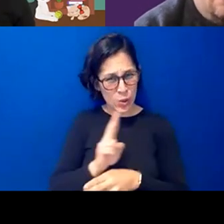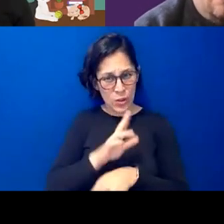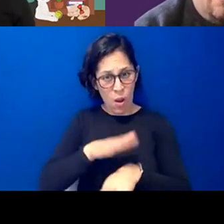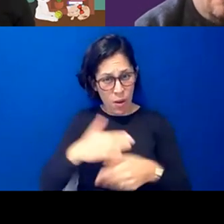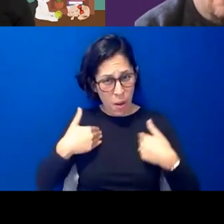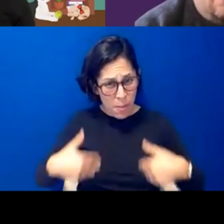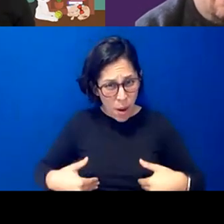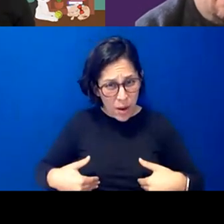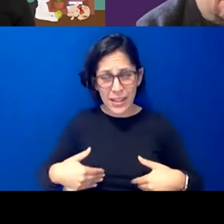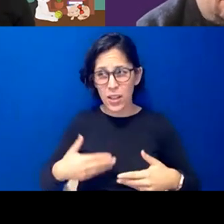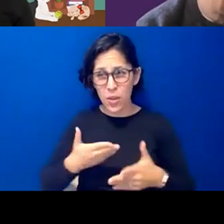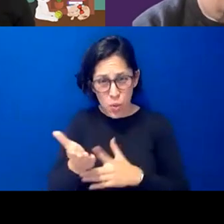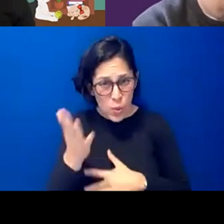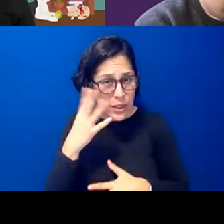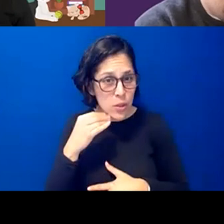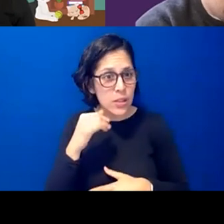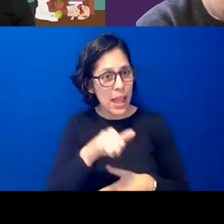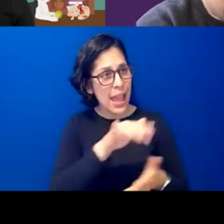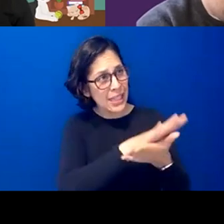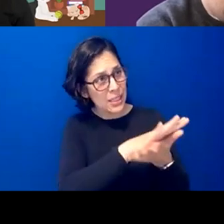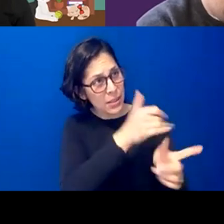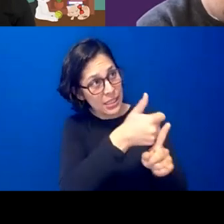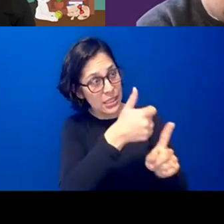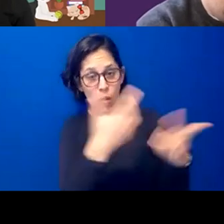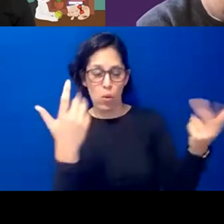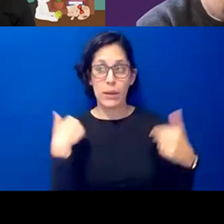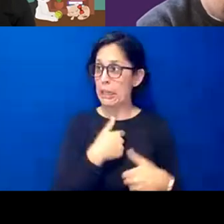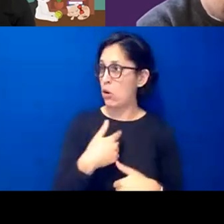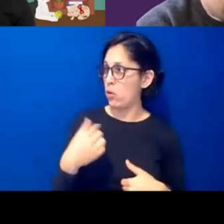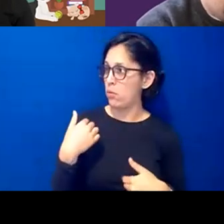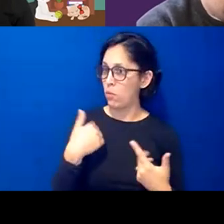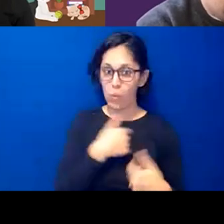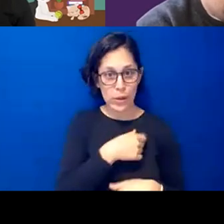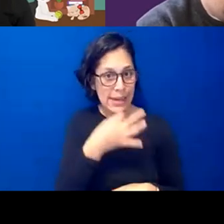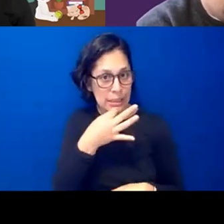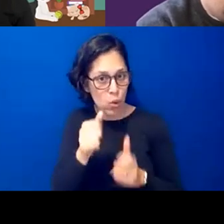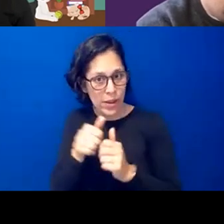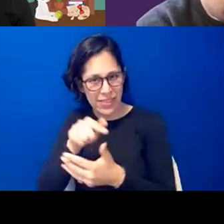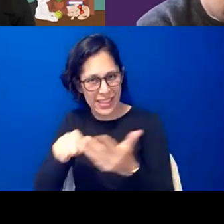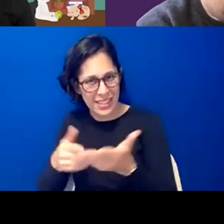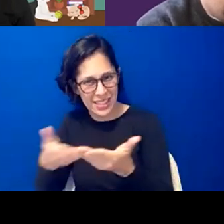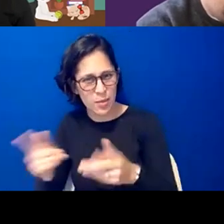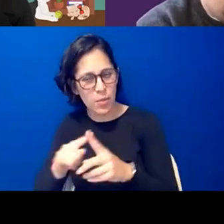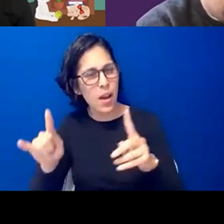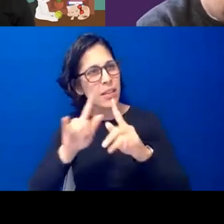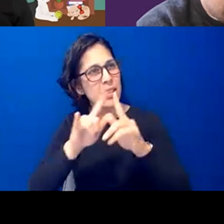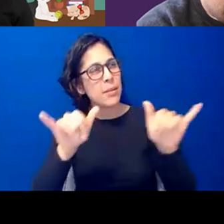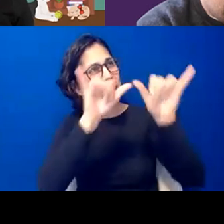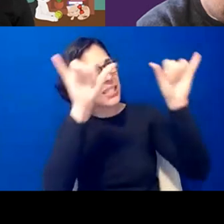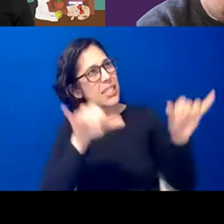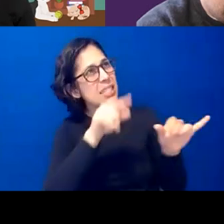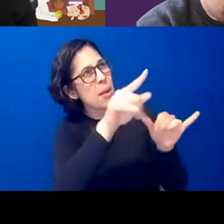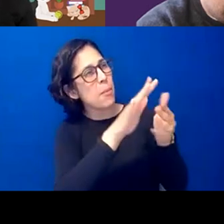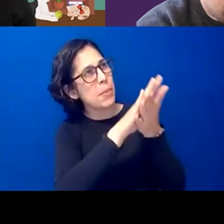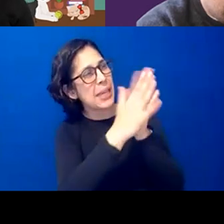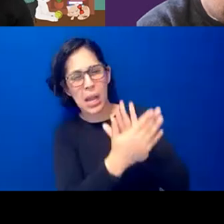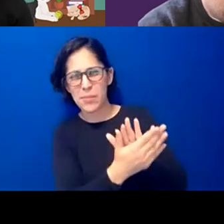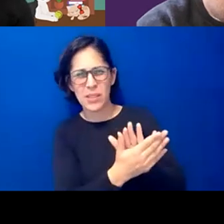Ghada Al-Masri: That academia itself, you know, here we are experts in these things it situate shoe in such a way that it becomes discipline and no longer.